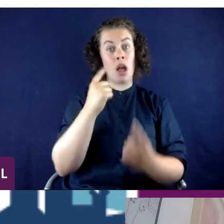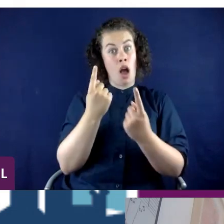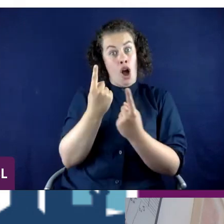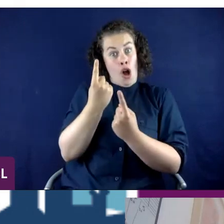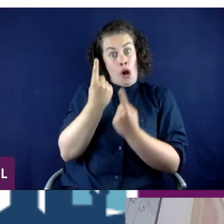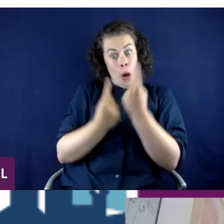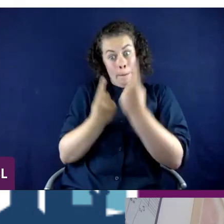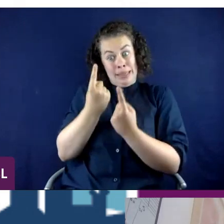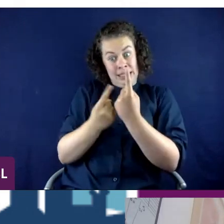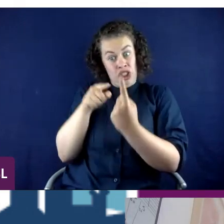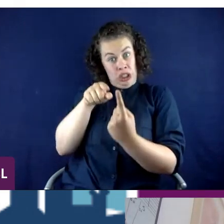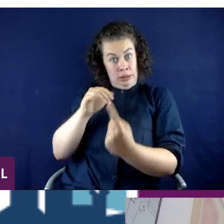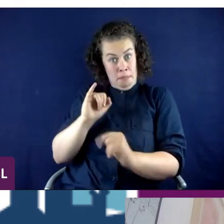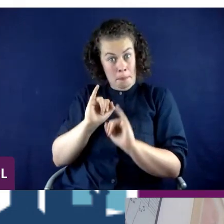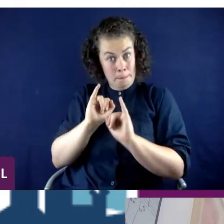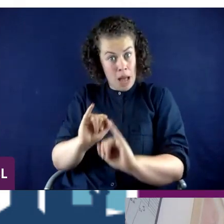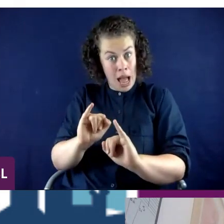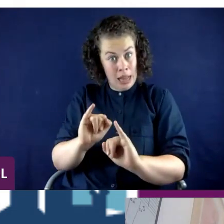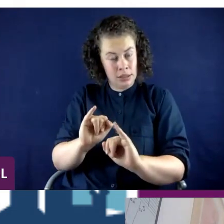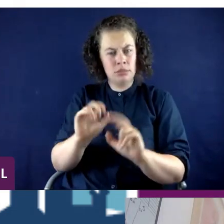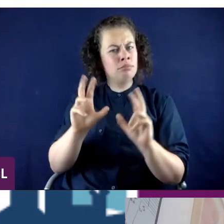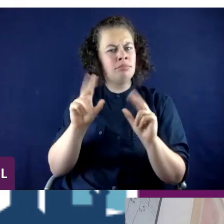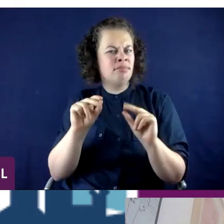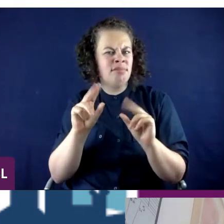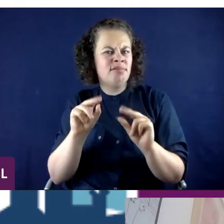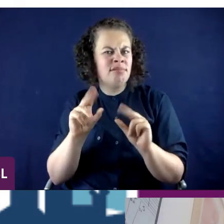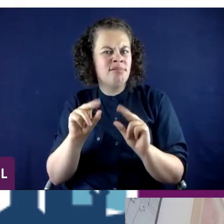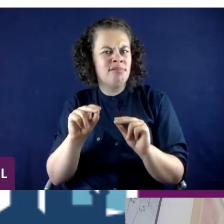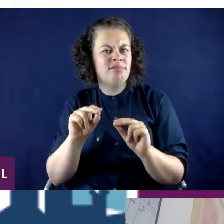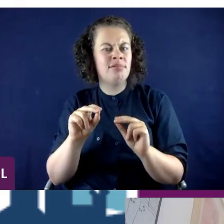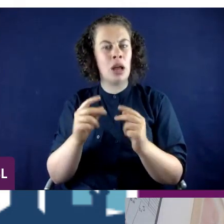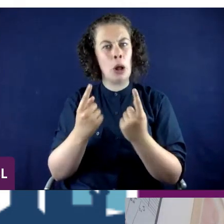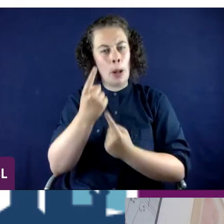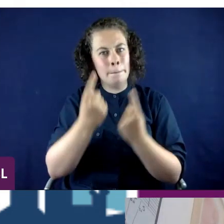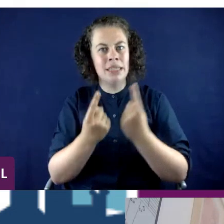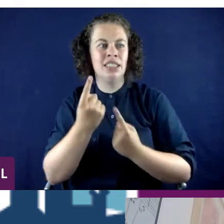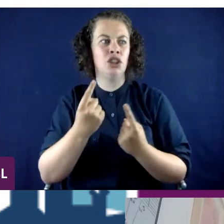that many people find self-worth way.